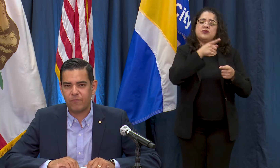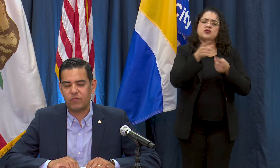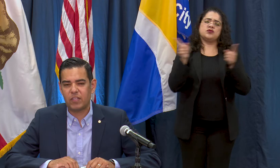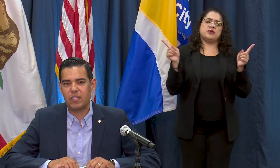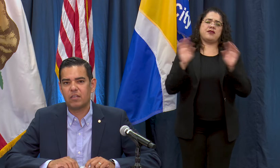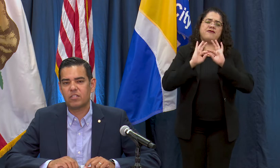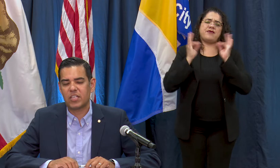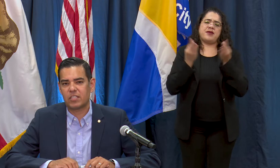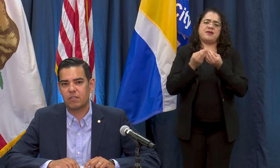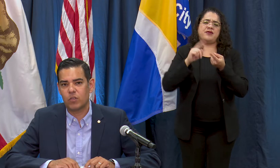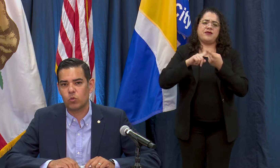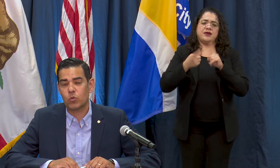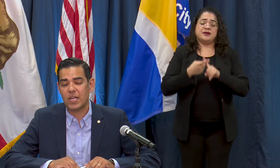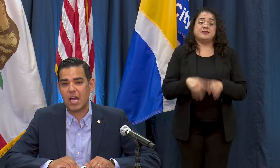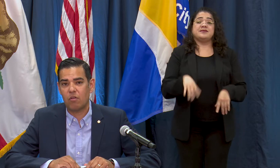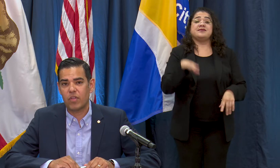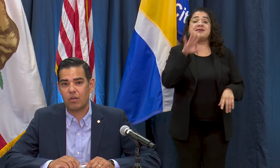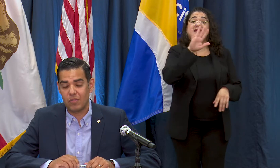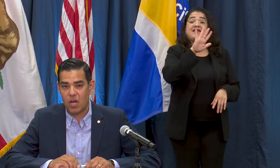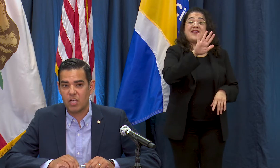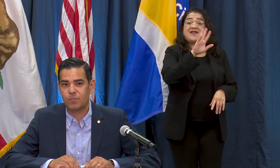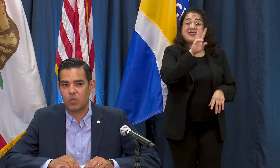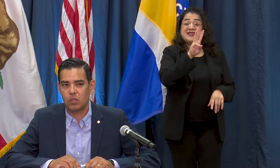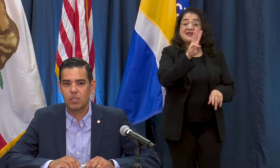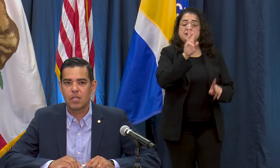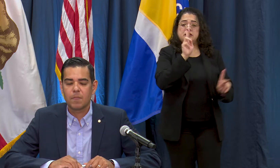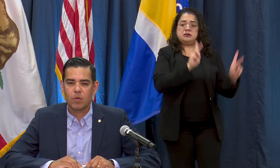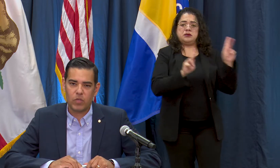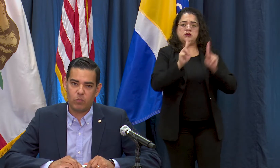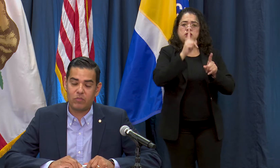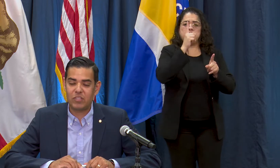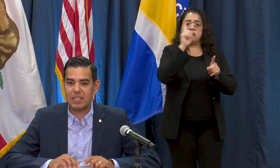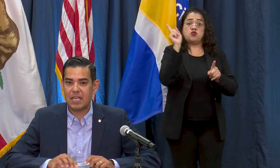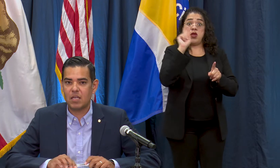56 individuals right now that in the hospital. We've seen that number